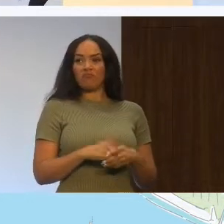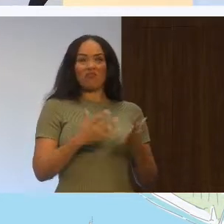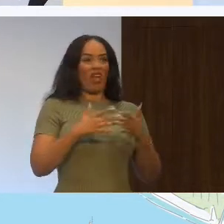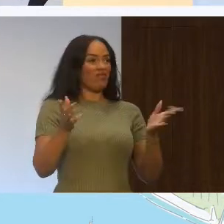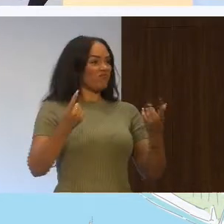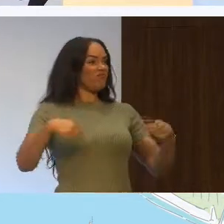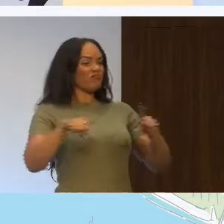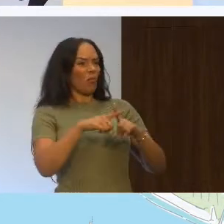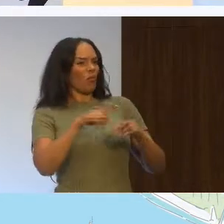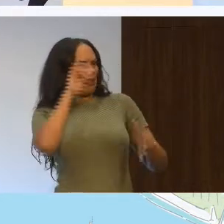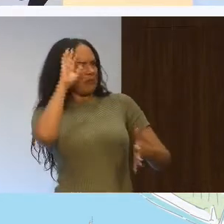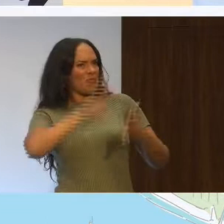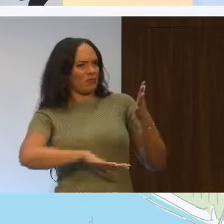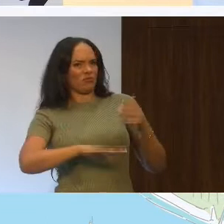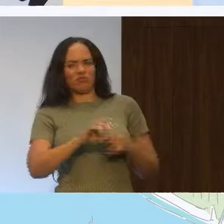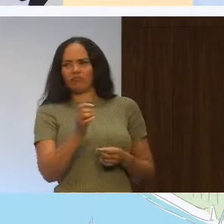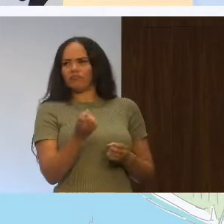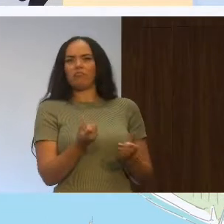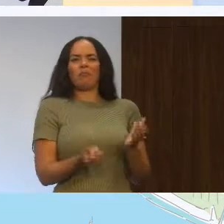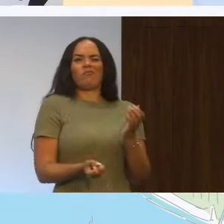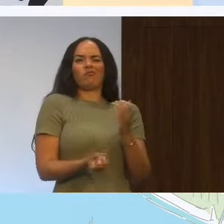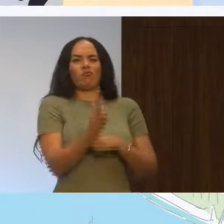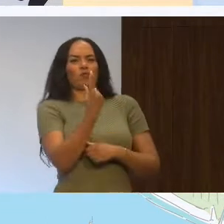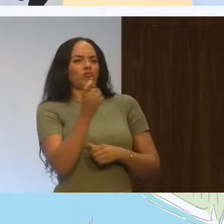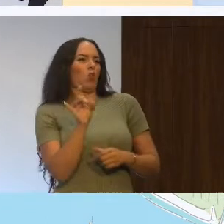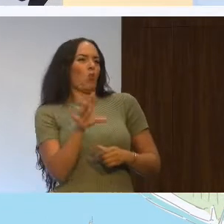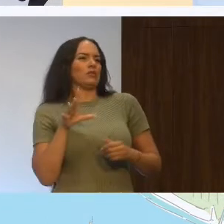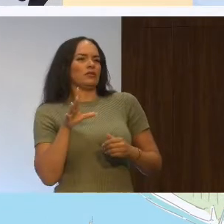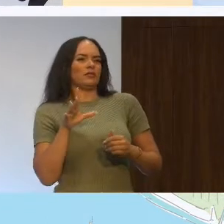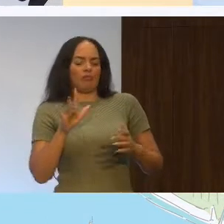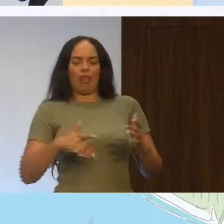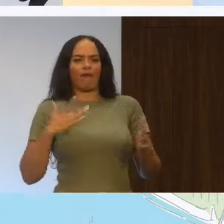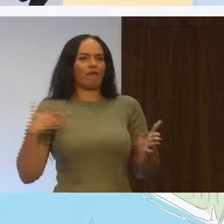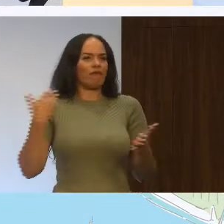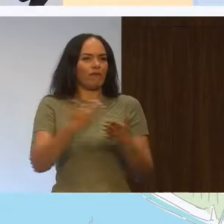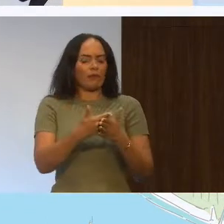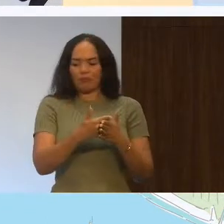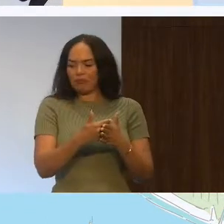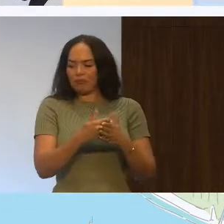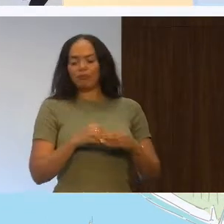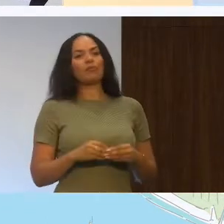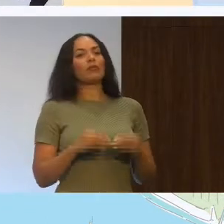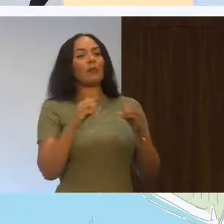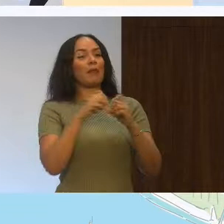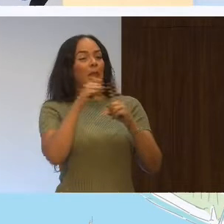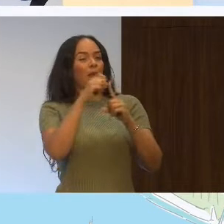one of these episodes per life. BPPV is the typical vertigo that you get when you're, for instance, in bed